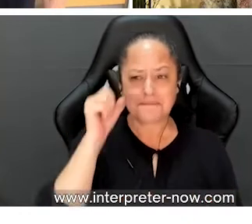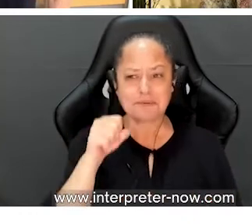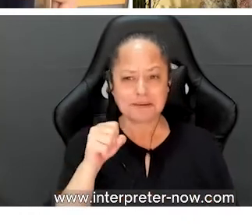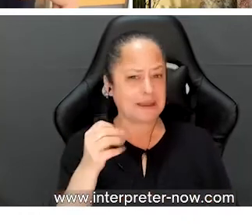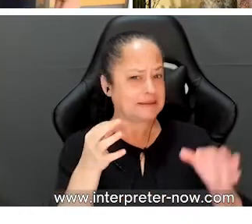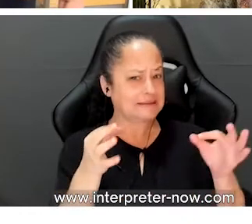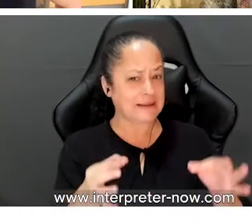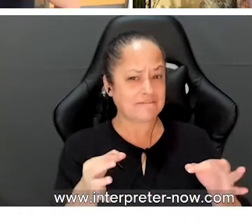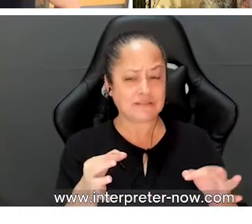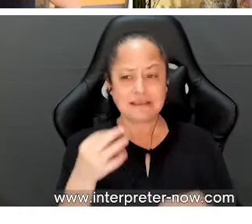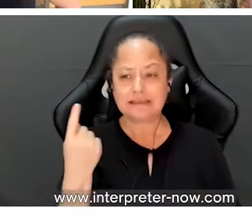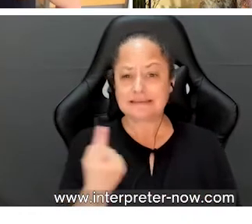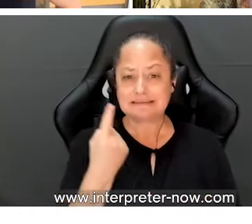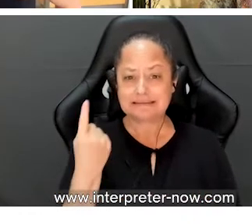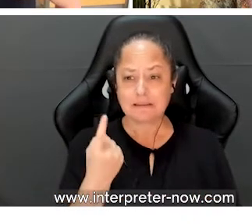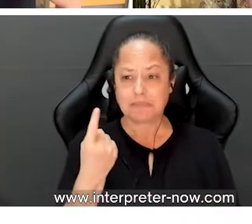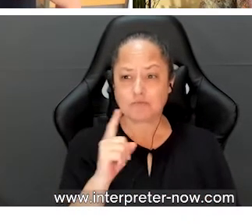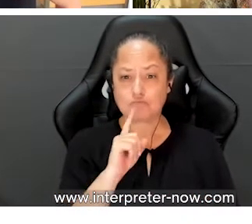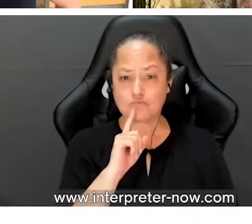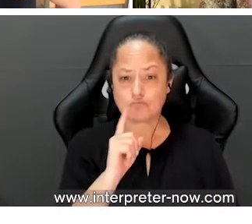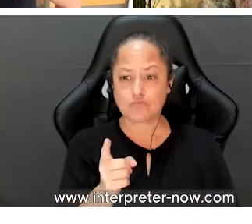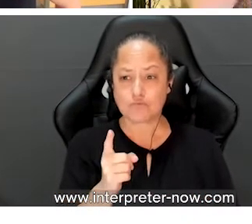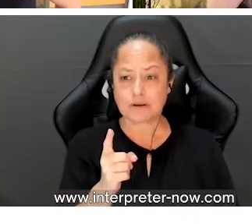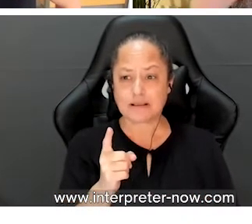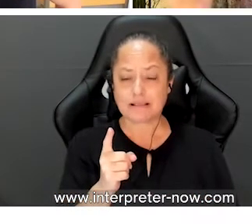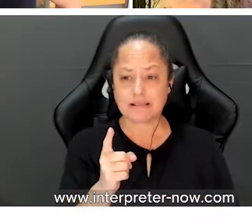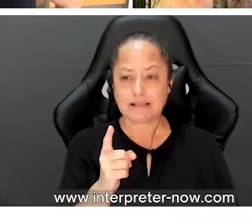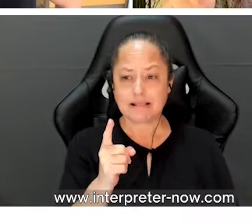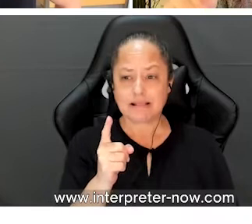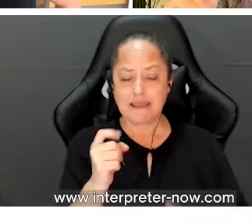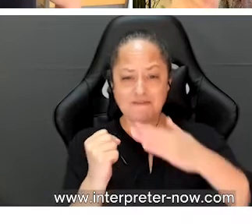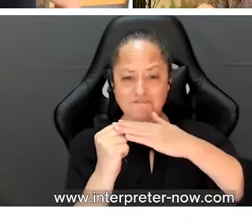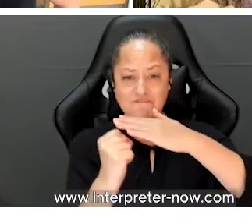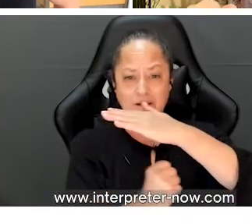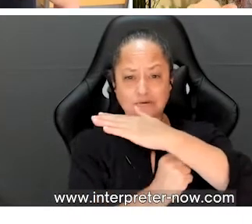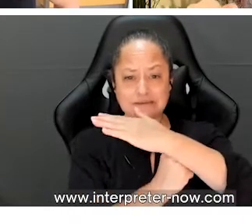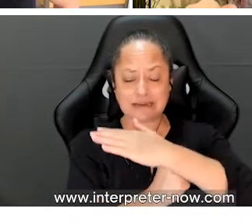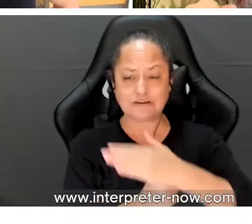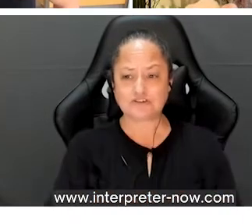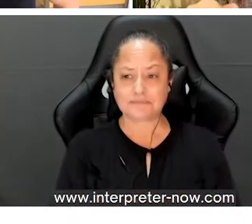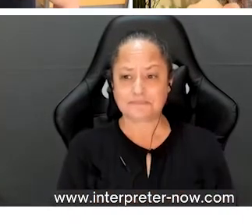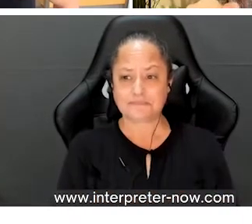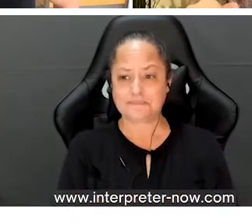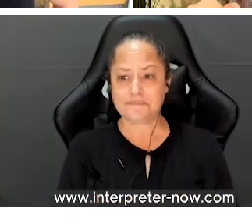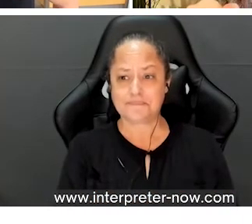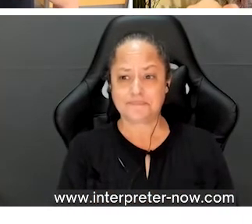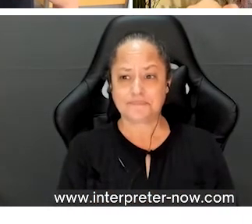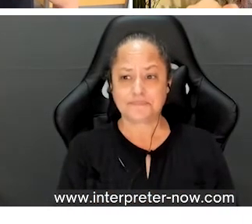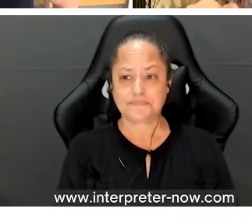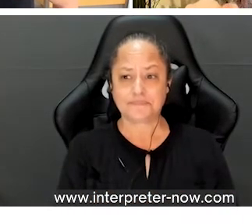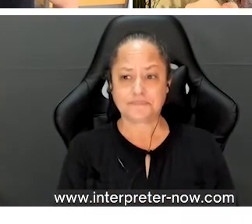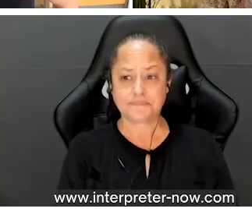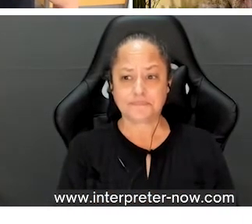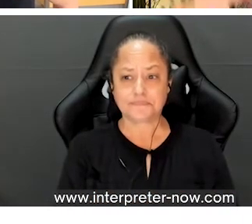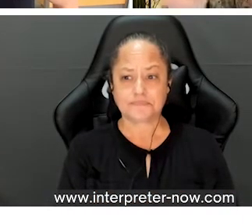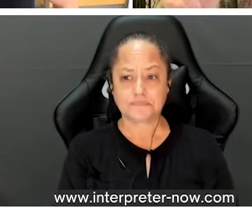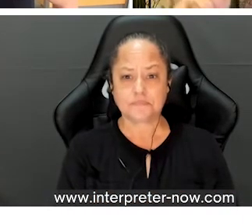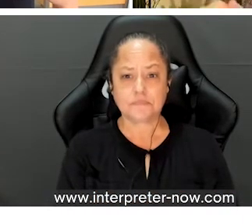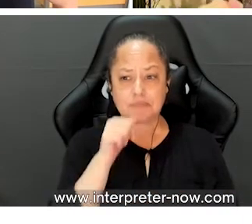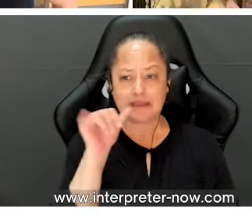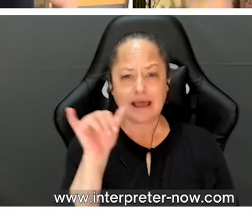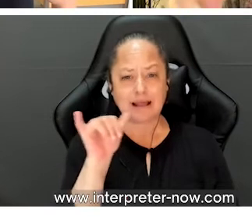So something that is really kind of the foundation, that it's not like a, here's five tips on